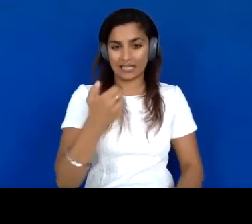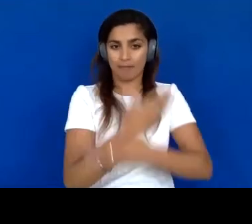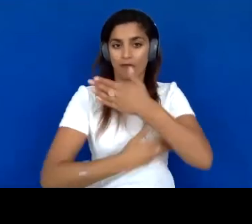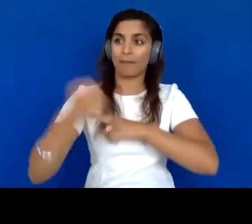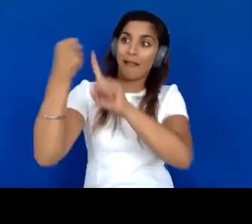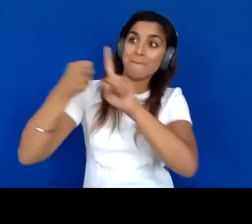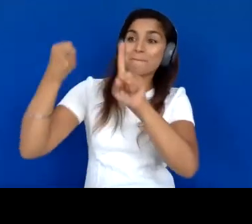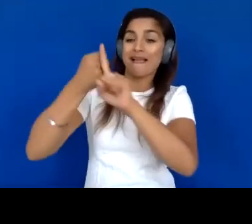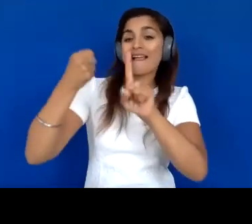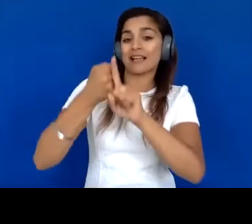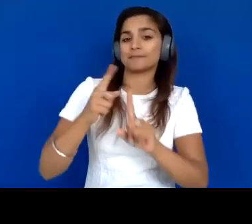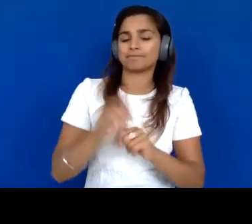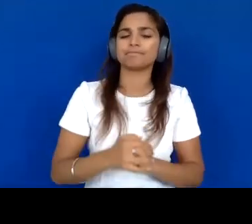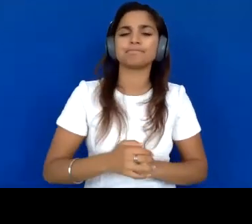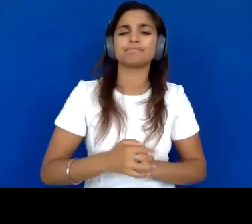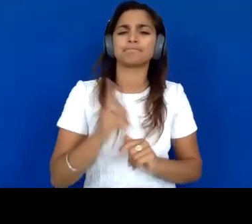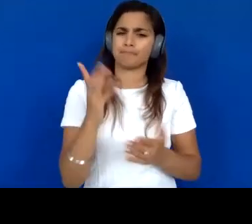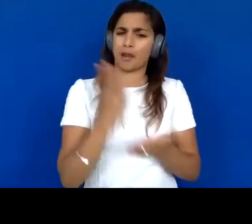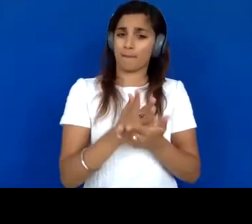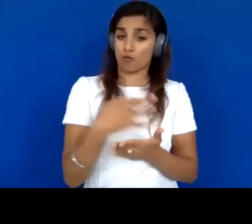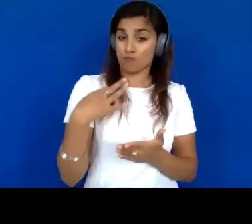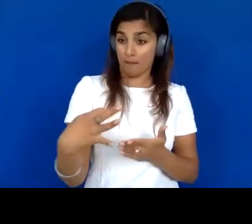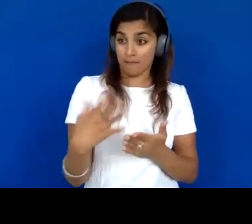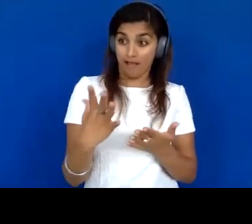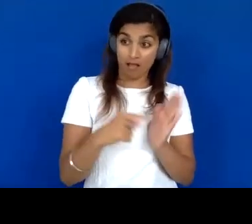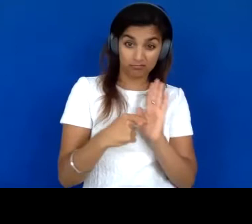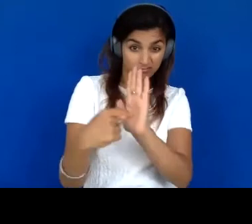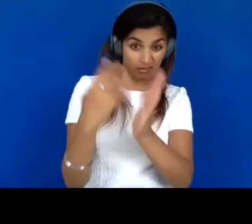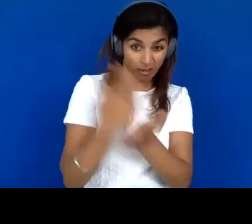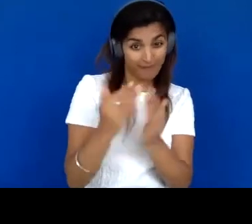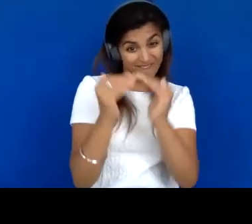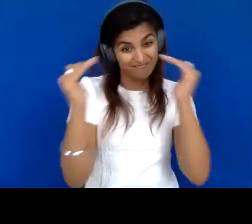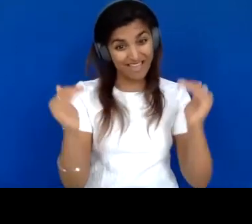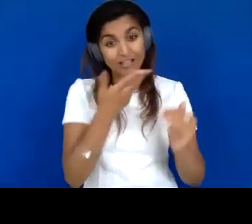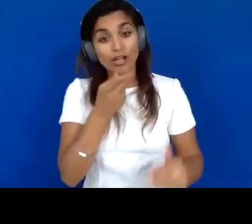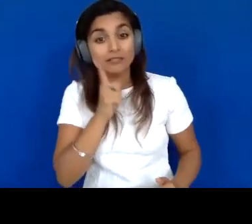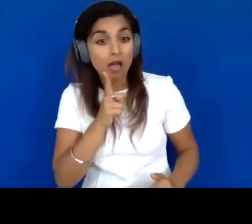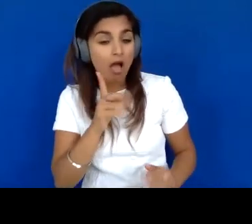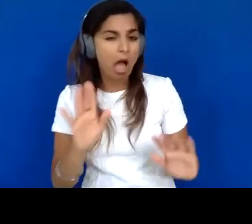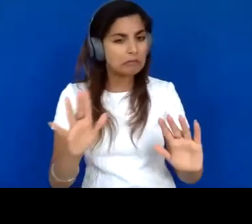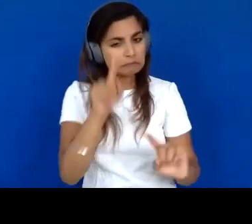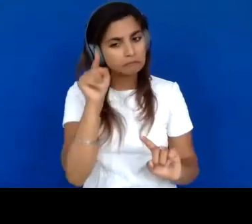representation demonstrate engendered campaign to explore this I used my